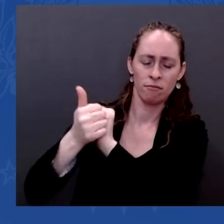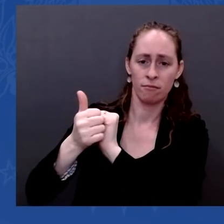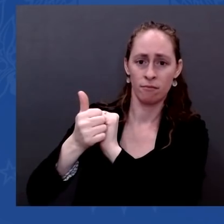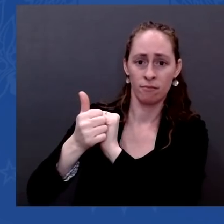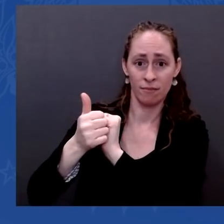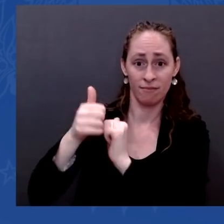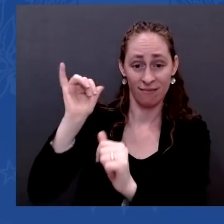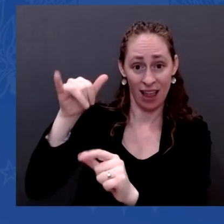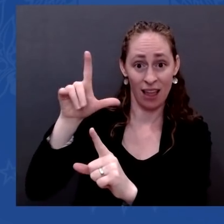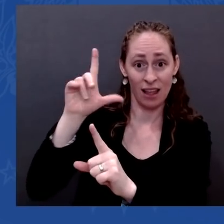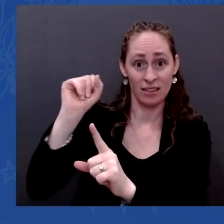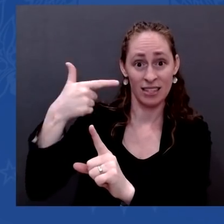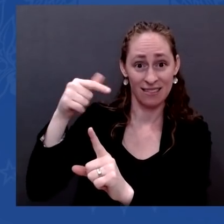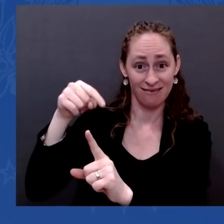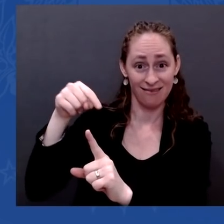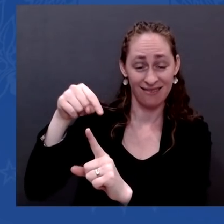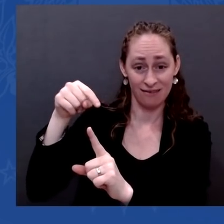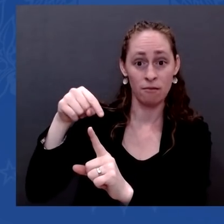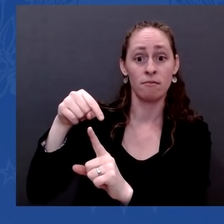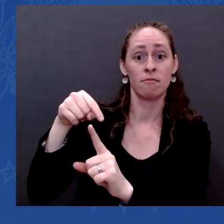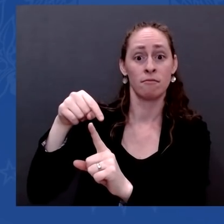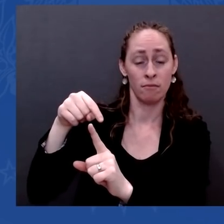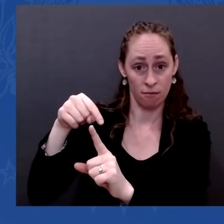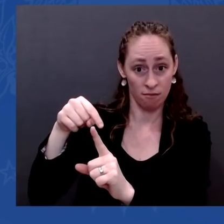First of all, we are looking at opportunities